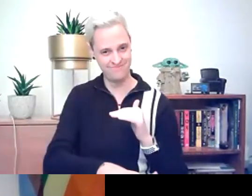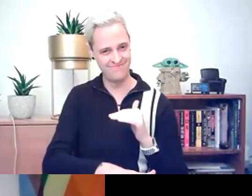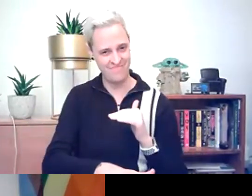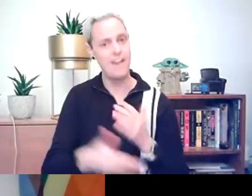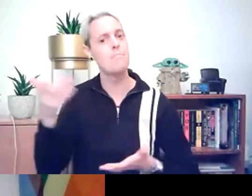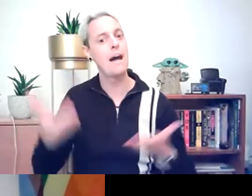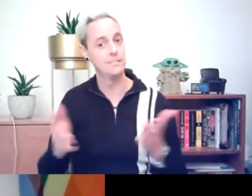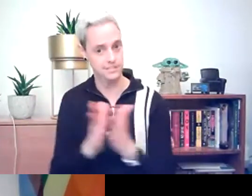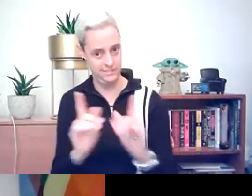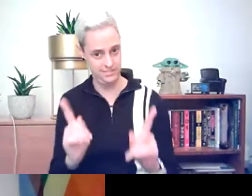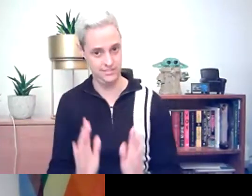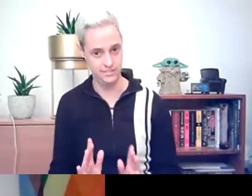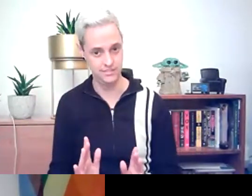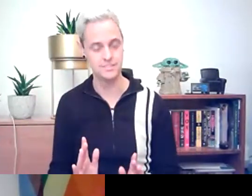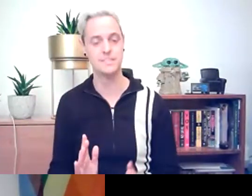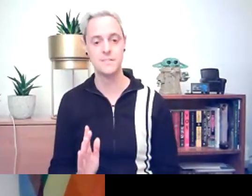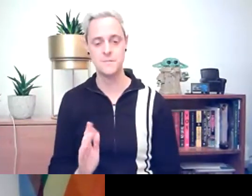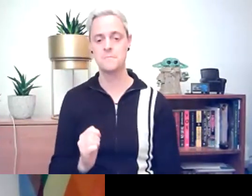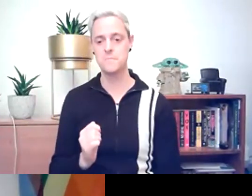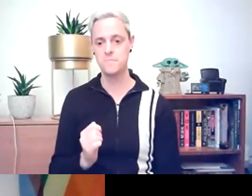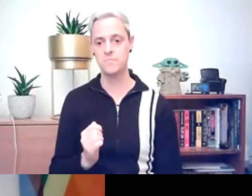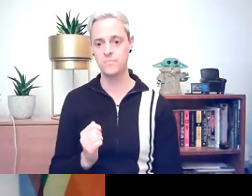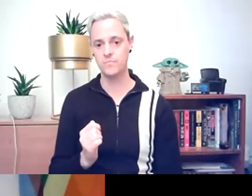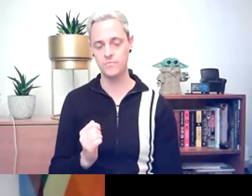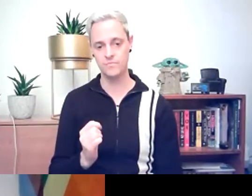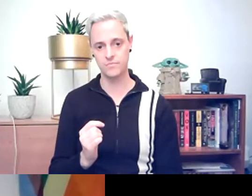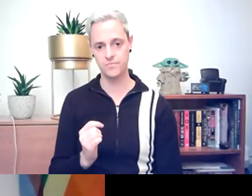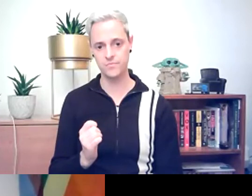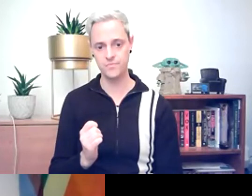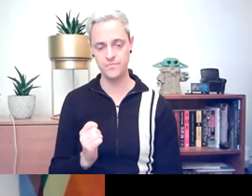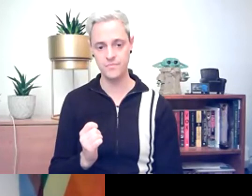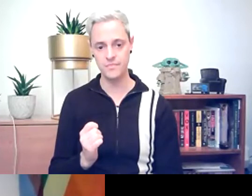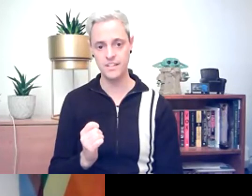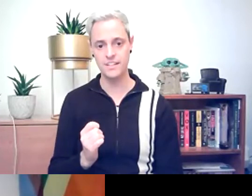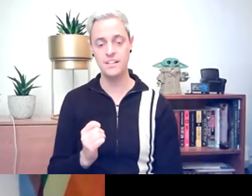18:57:19 First and foremost, I think is realistically, pick the people that you're, you're wanting